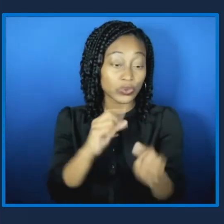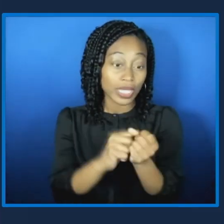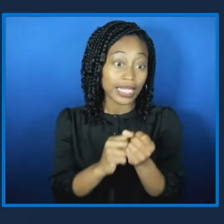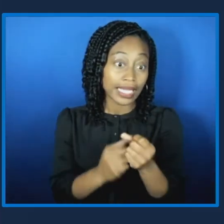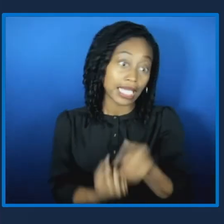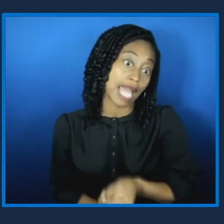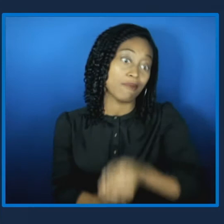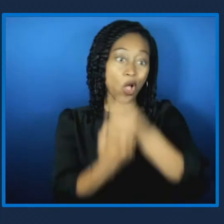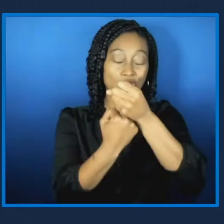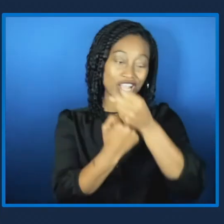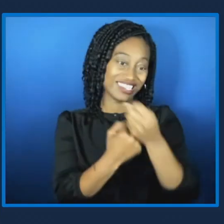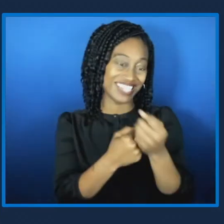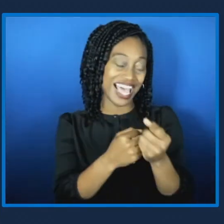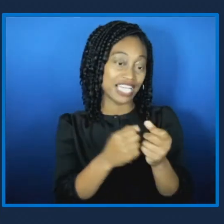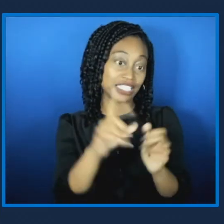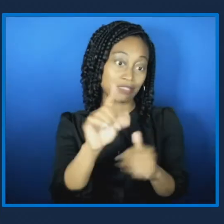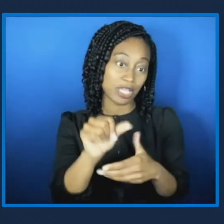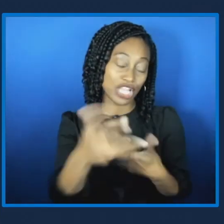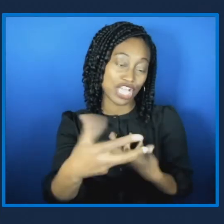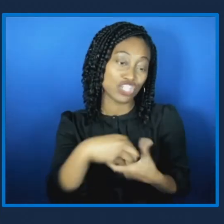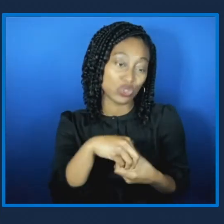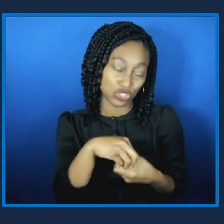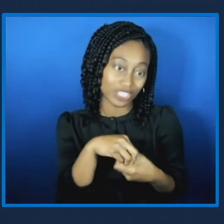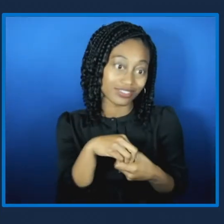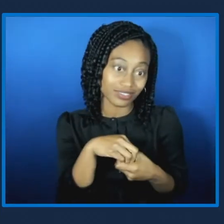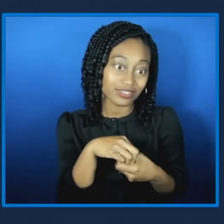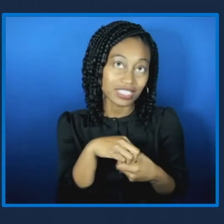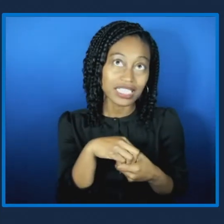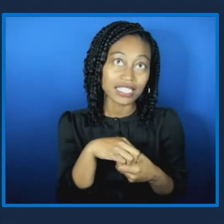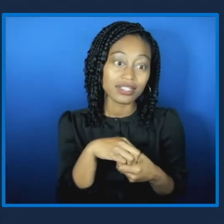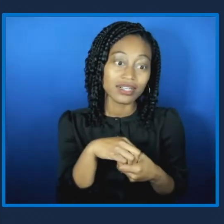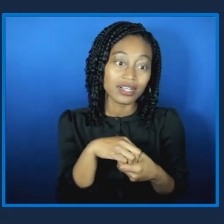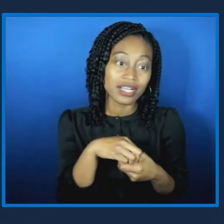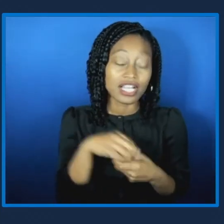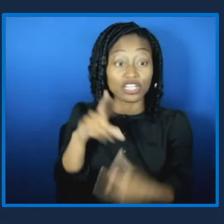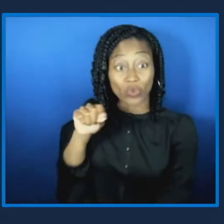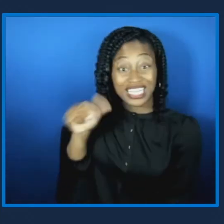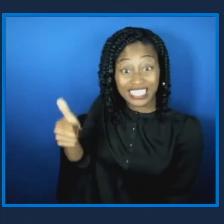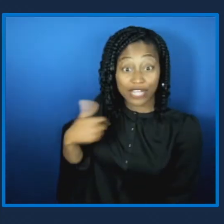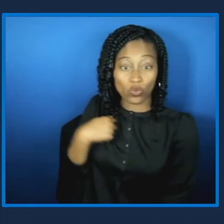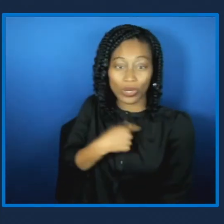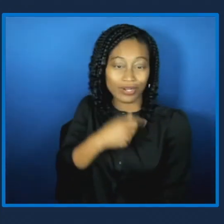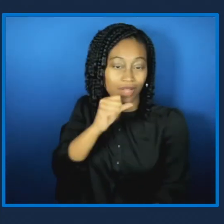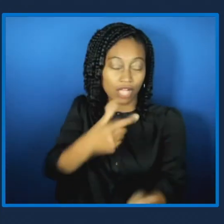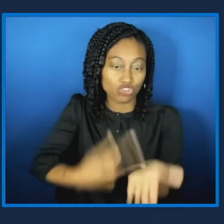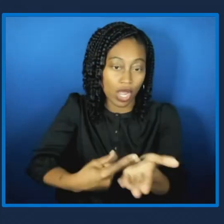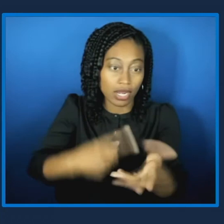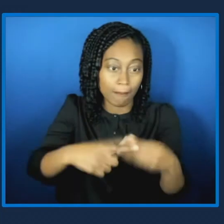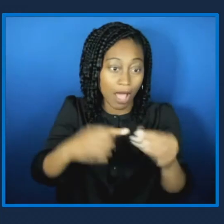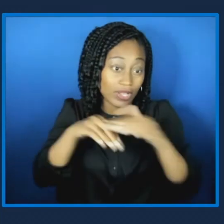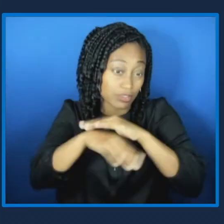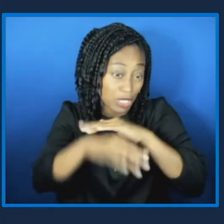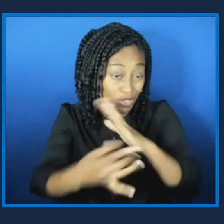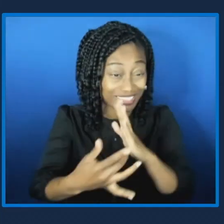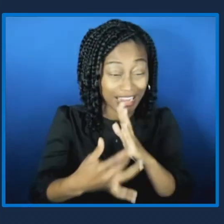I don't believe in 2010 we were having conversations about accessible technology. And right now,